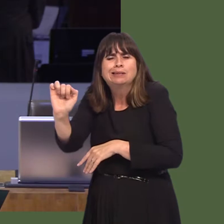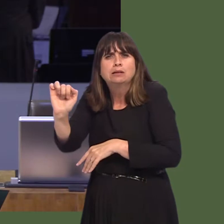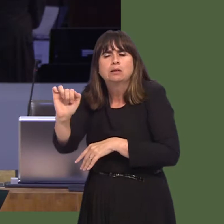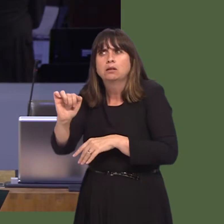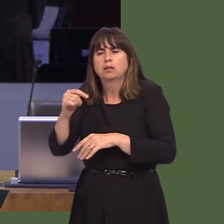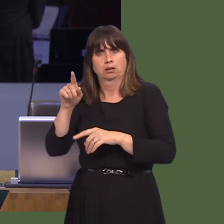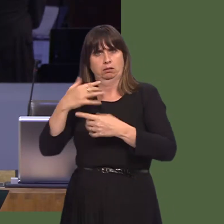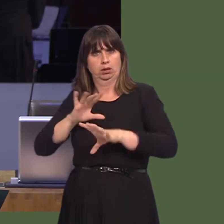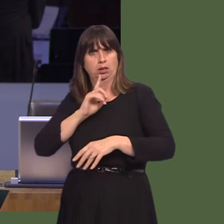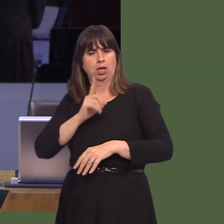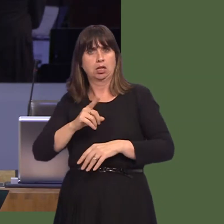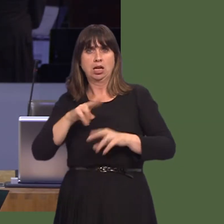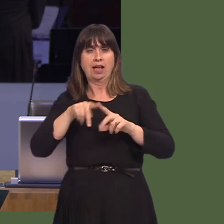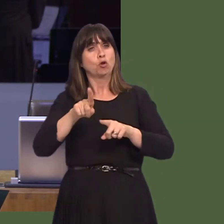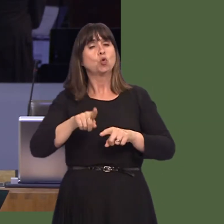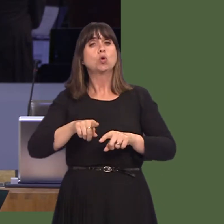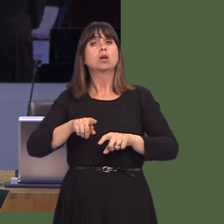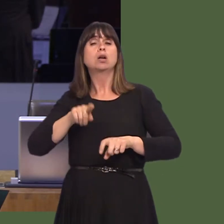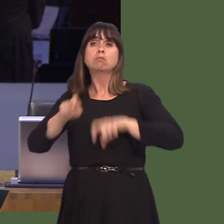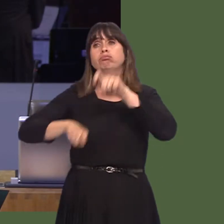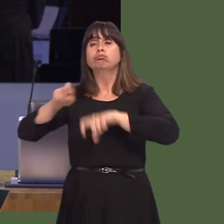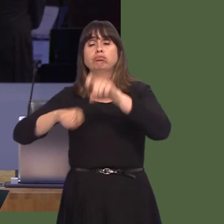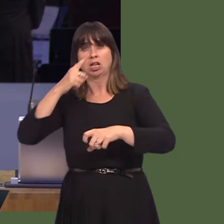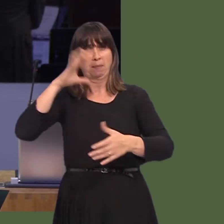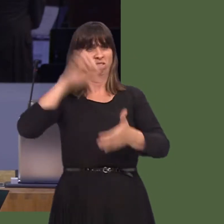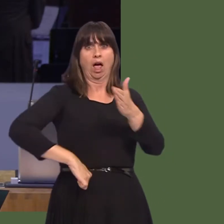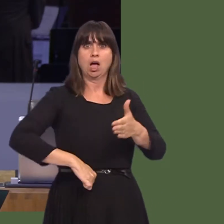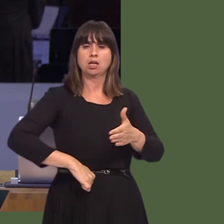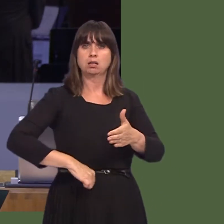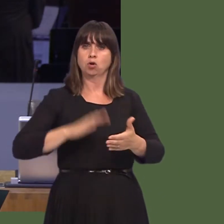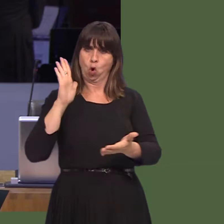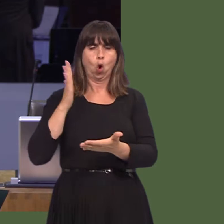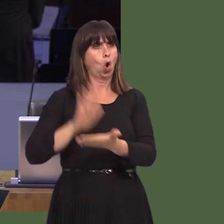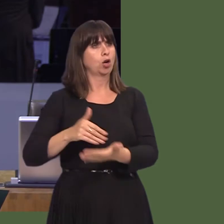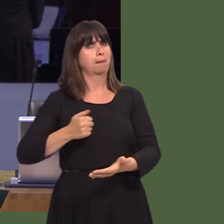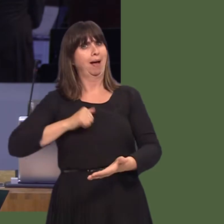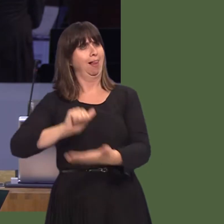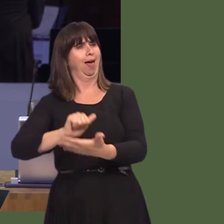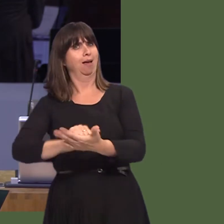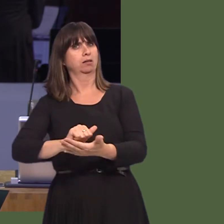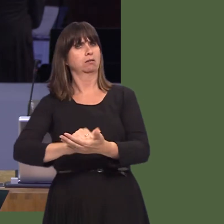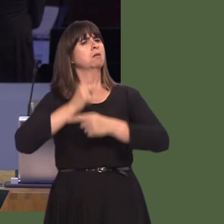'Any rider caught tresspassing on the trails without a valid pass will be fined on the spot, this will be enforced by our marshalls.'